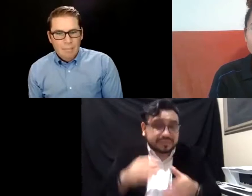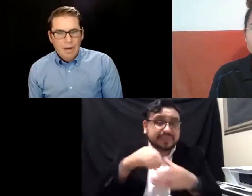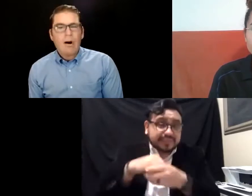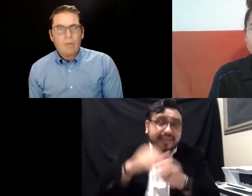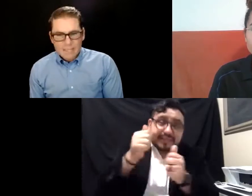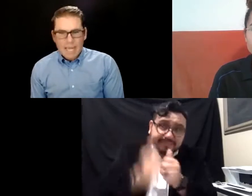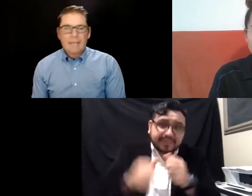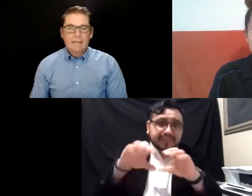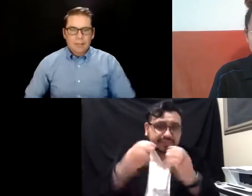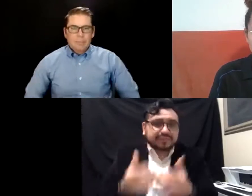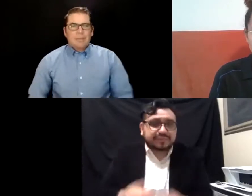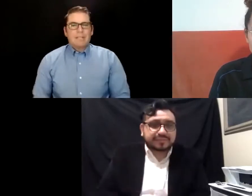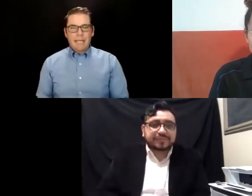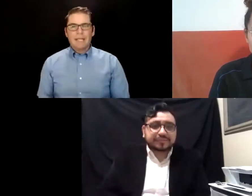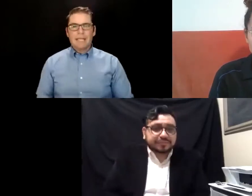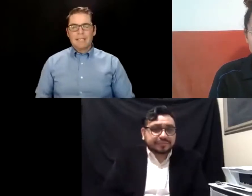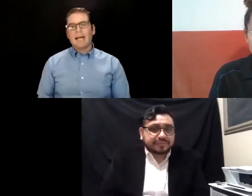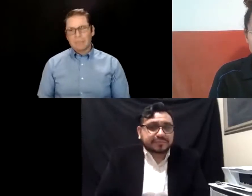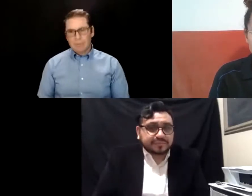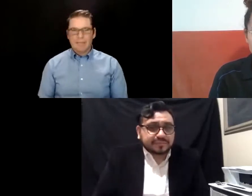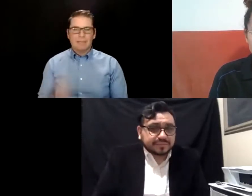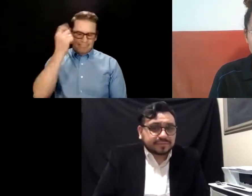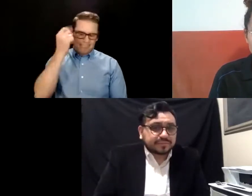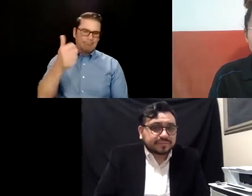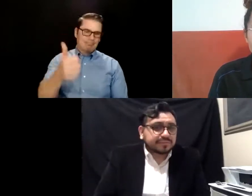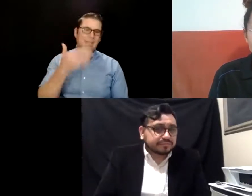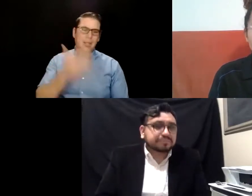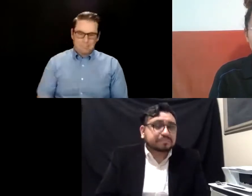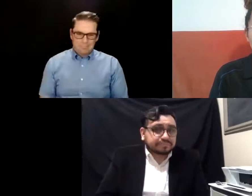[Ruiz] But I always had interpreters in each class with me.